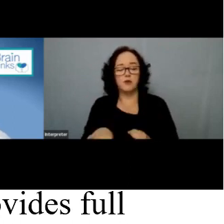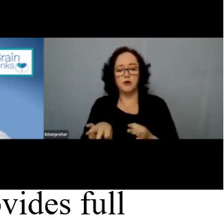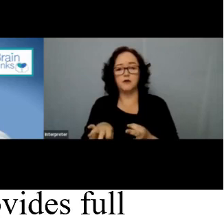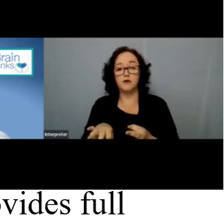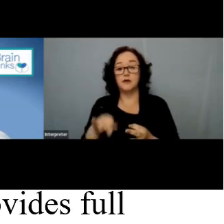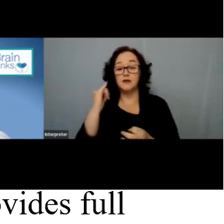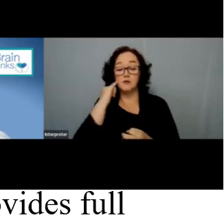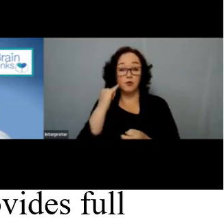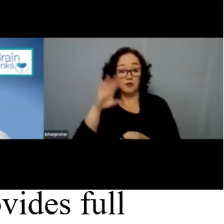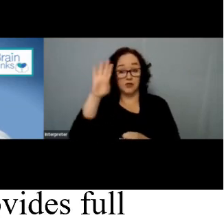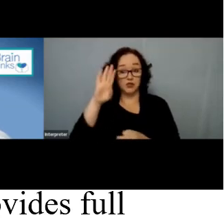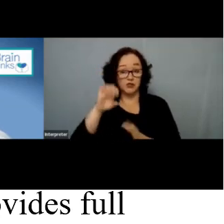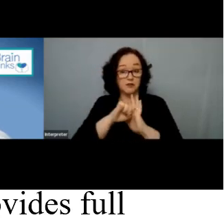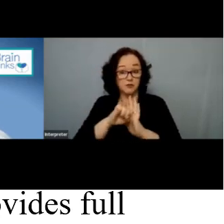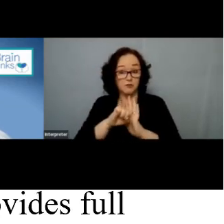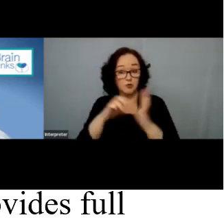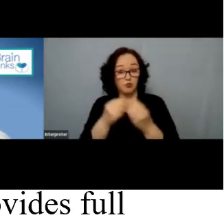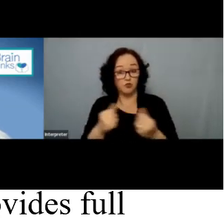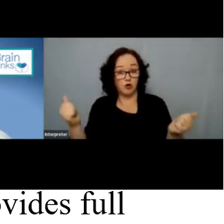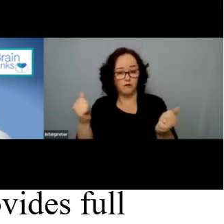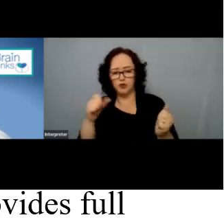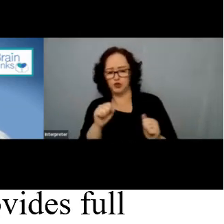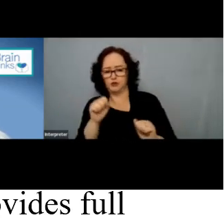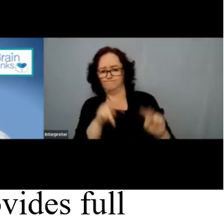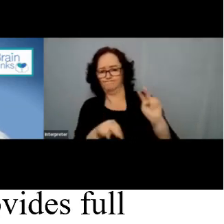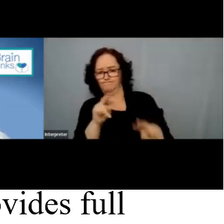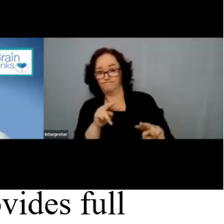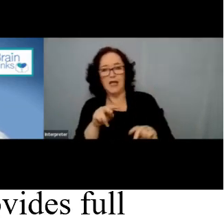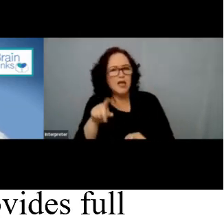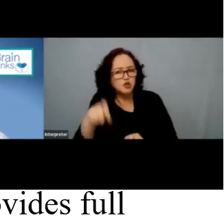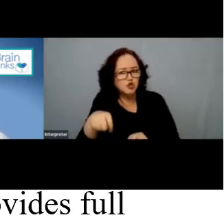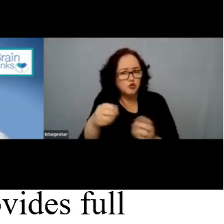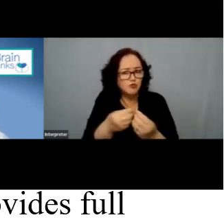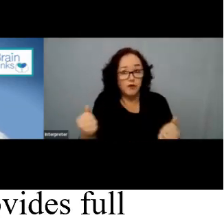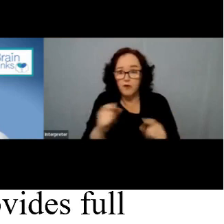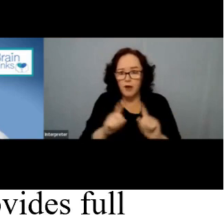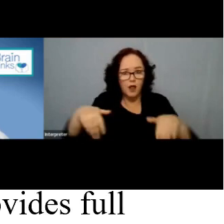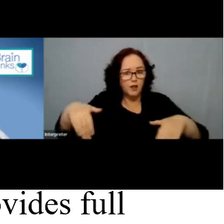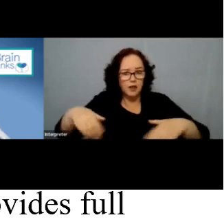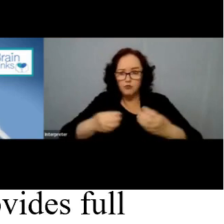symptoms have resolved, should have resolved but have not. So we find a lot of people that are